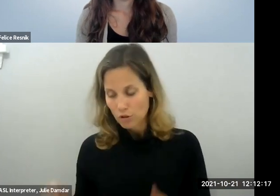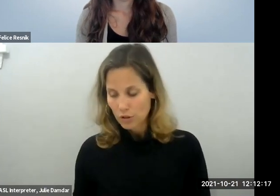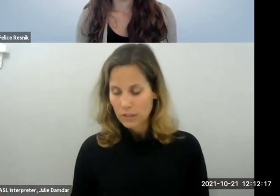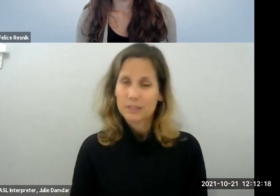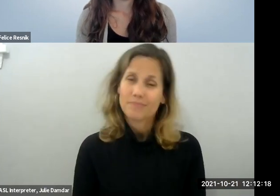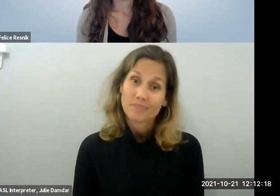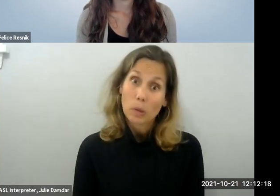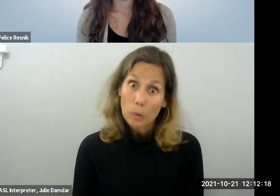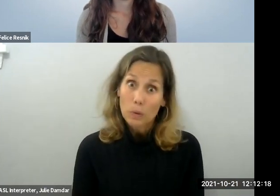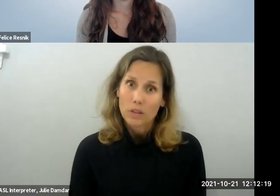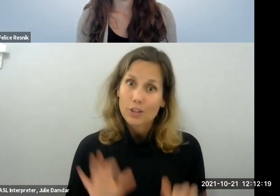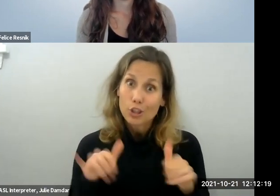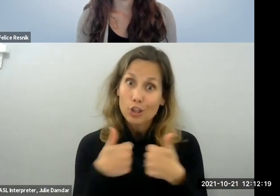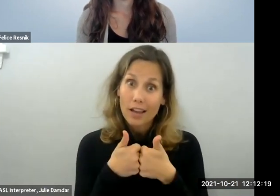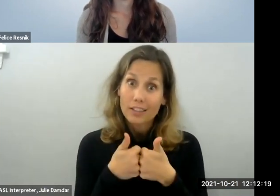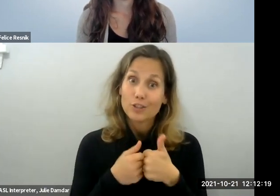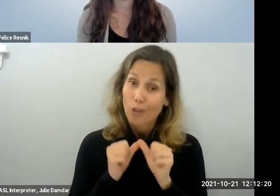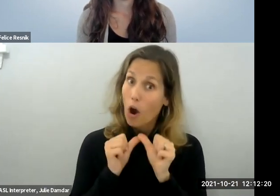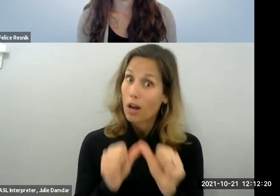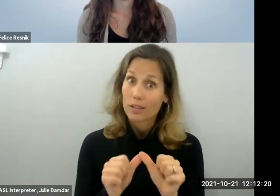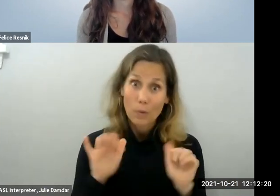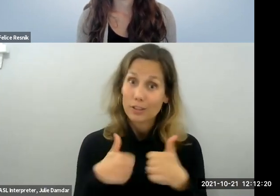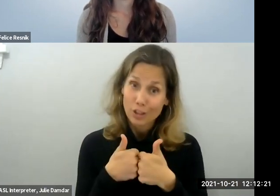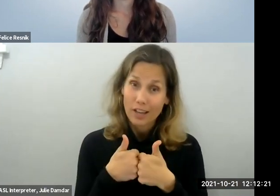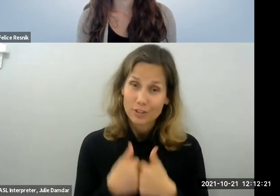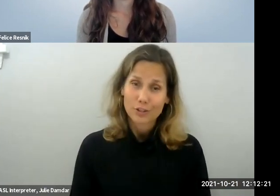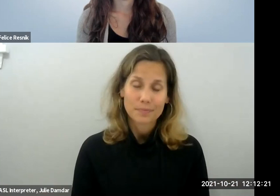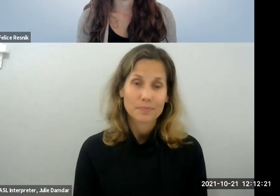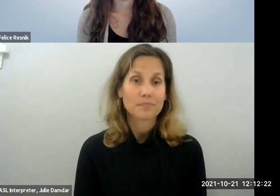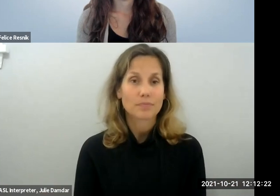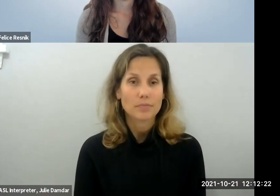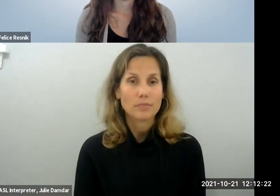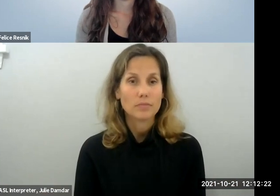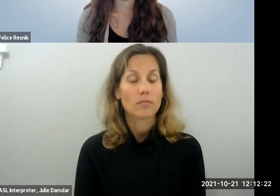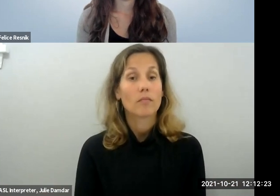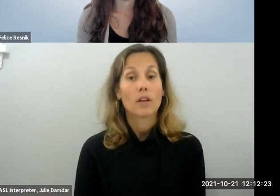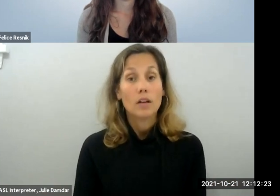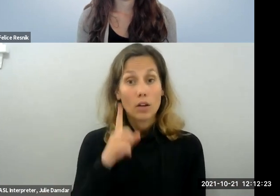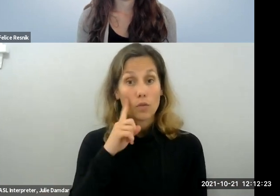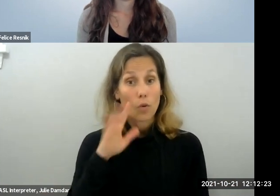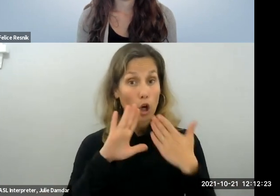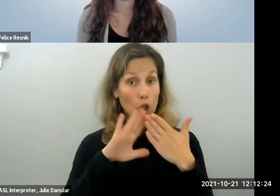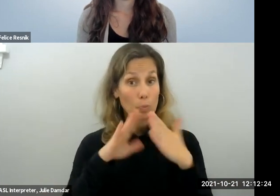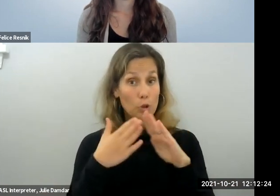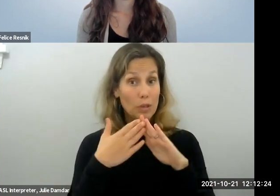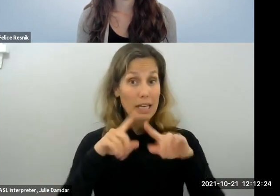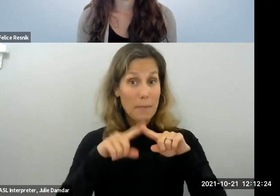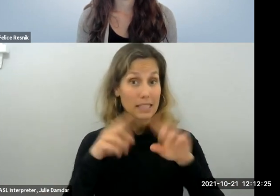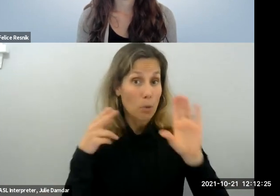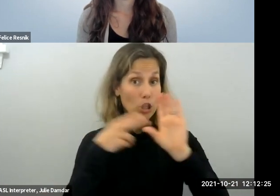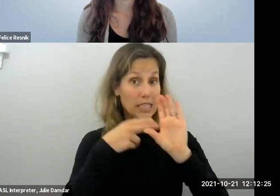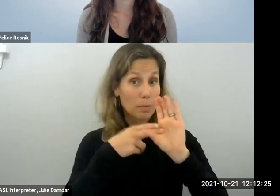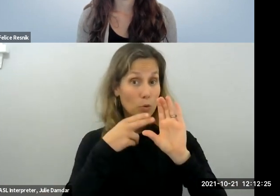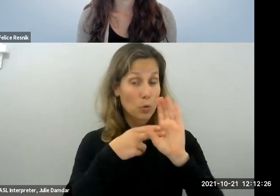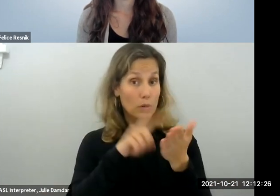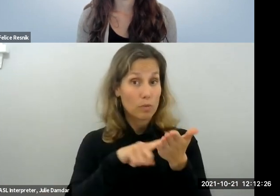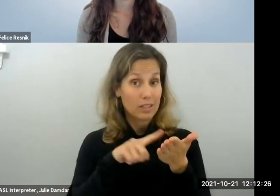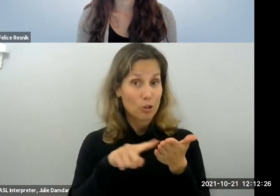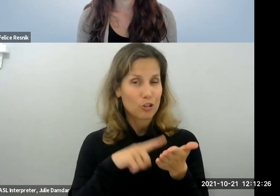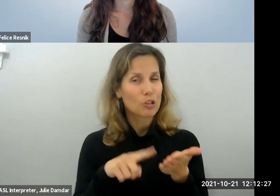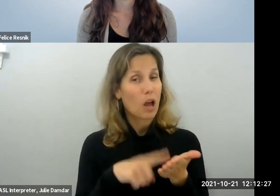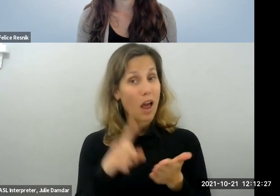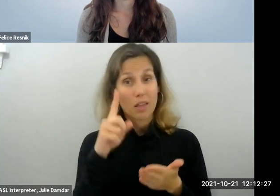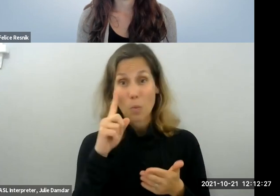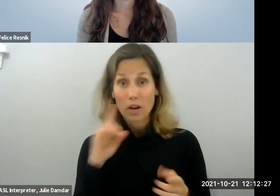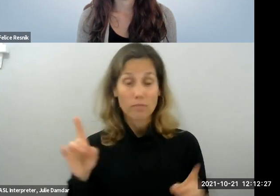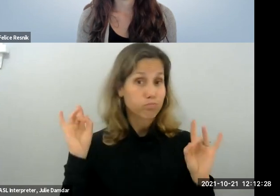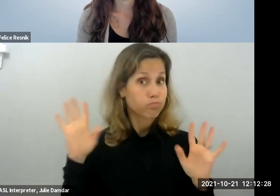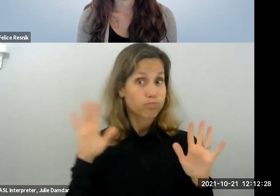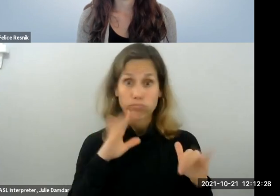Lisa Saldana (she/her/hers): But it's, a challenge that is an ongoing challenge in terms of challenges with the Community based participatory research, and I think one of the biggest challenges I say so i'm a clinical.